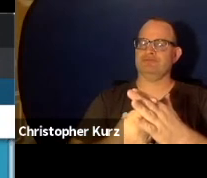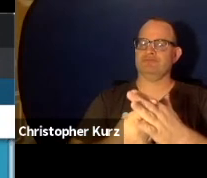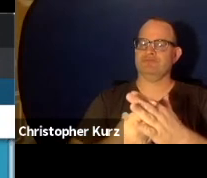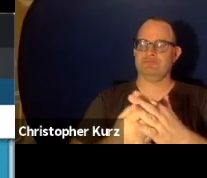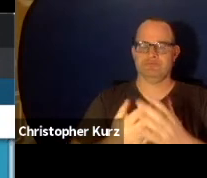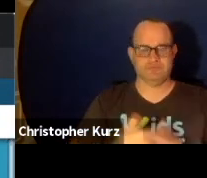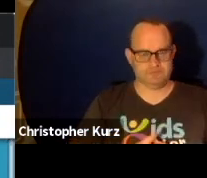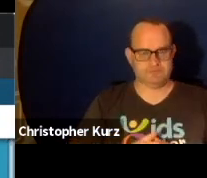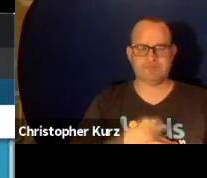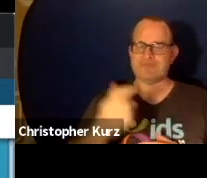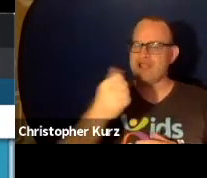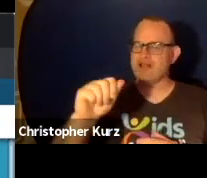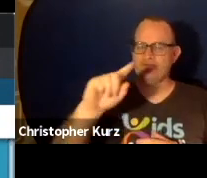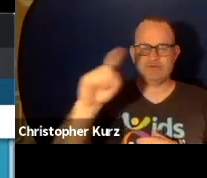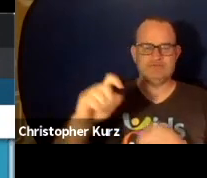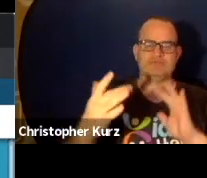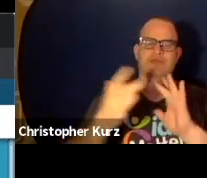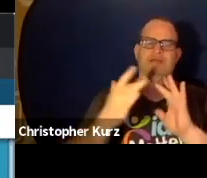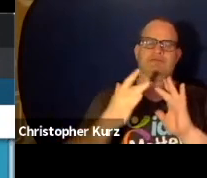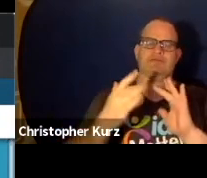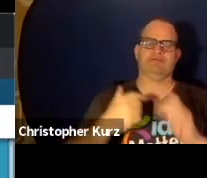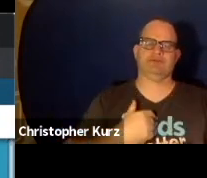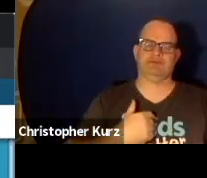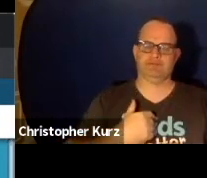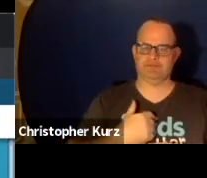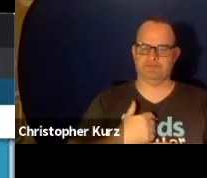ahead and open an account and get started.